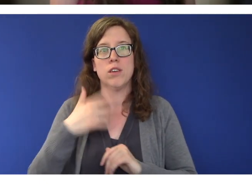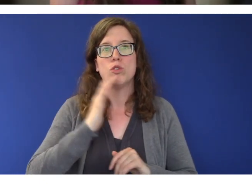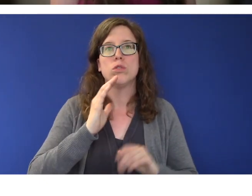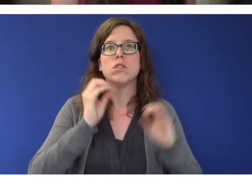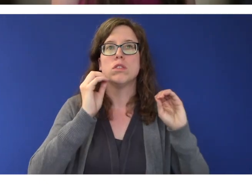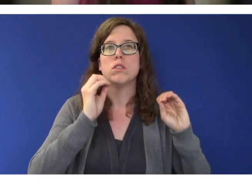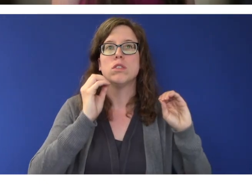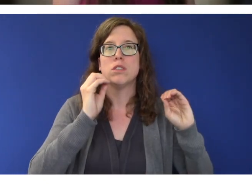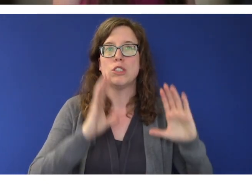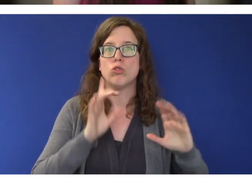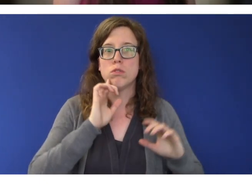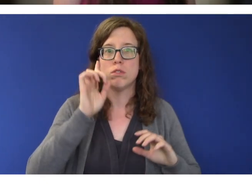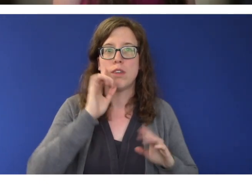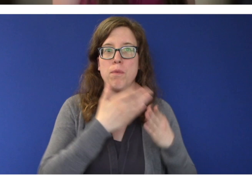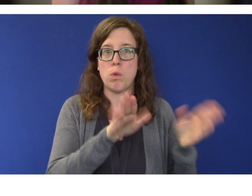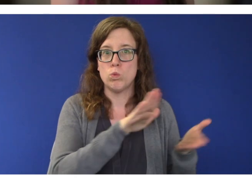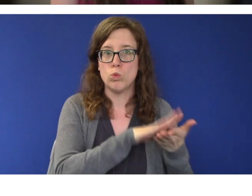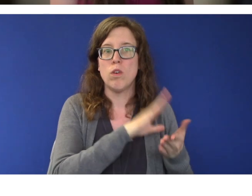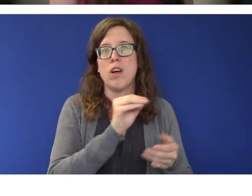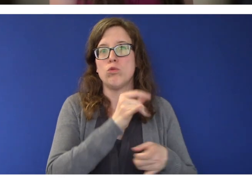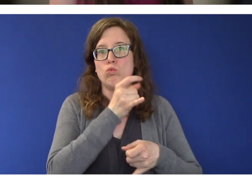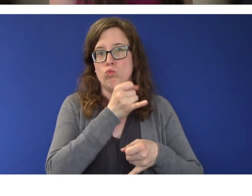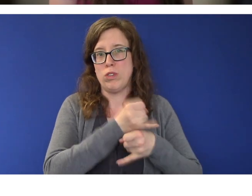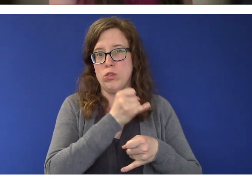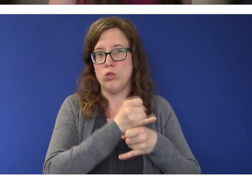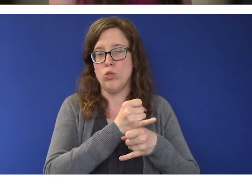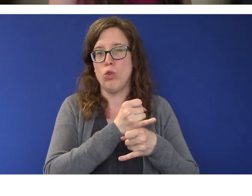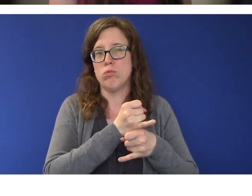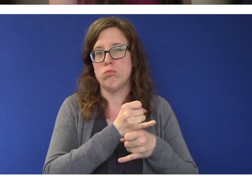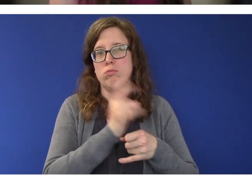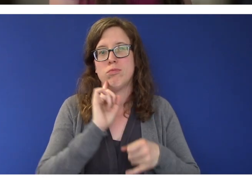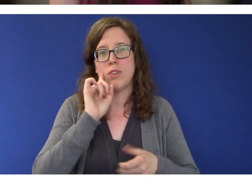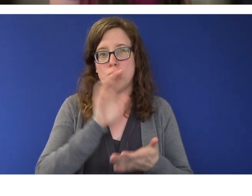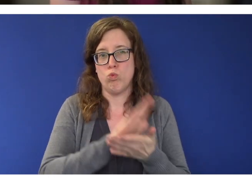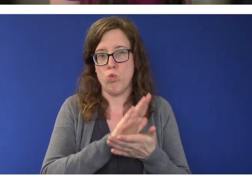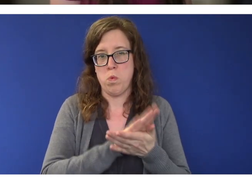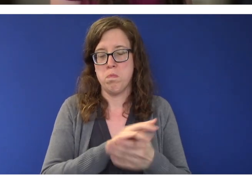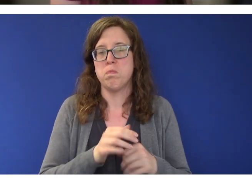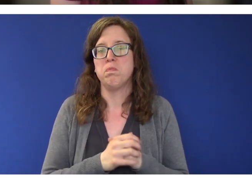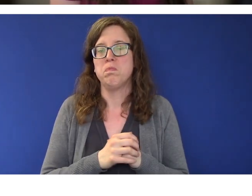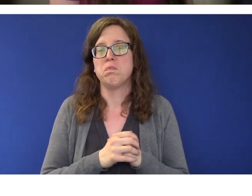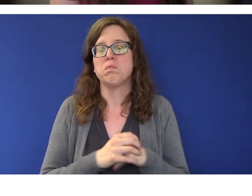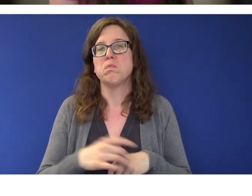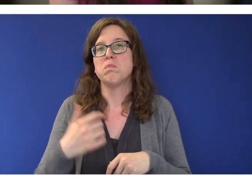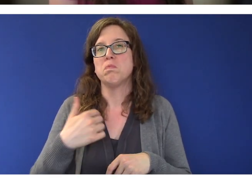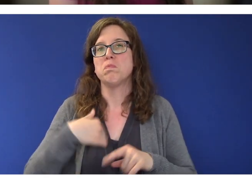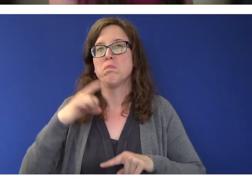in a public school as well as a residential program for the deaf. I have worked in a